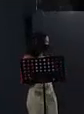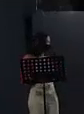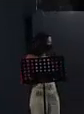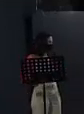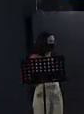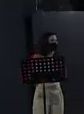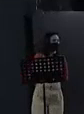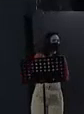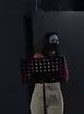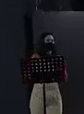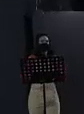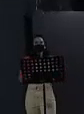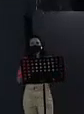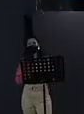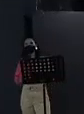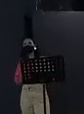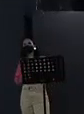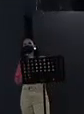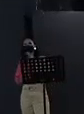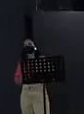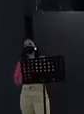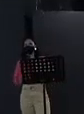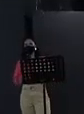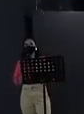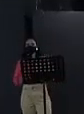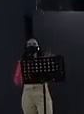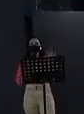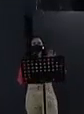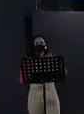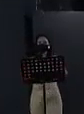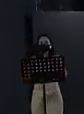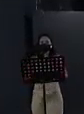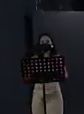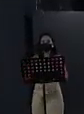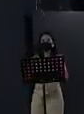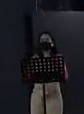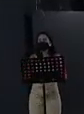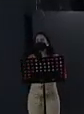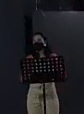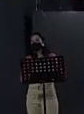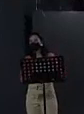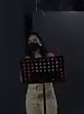let's say Also ask through Facebook Live to clarify that the platform made by